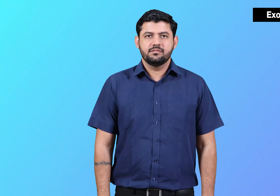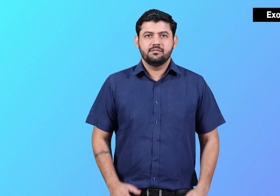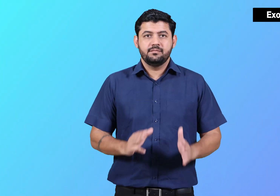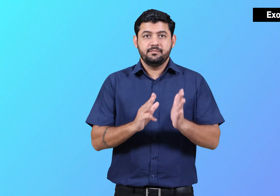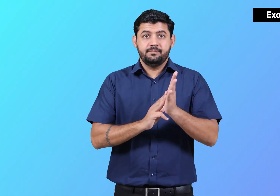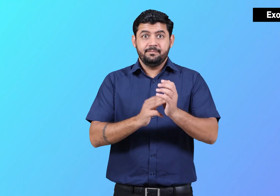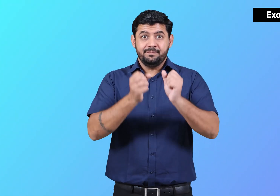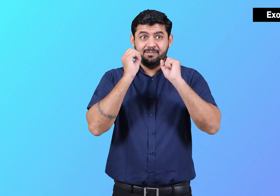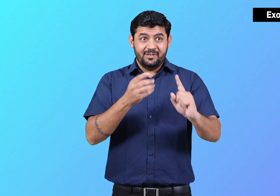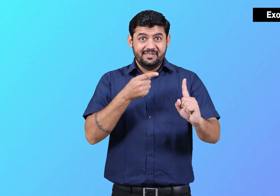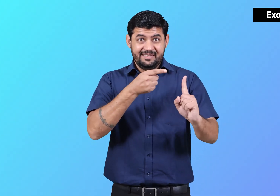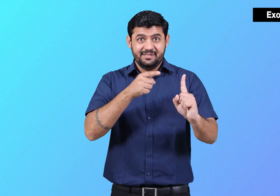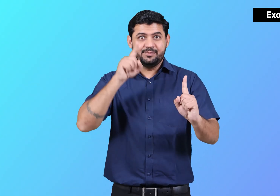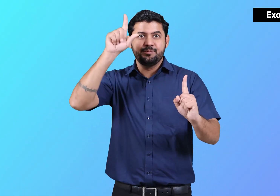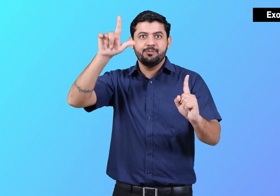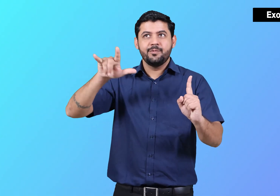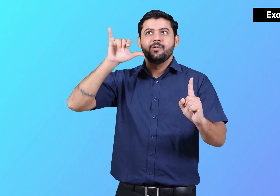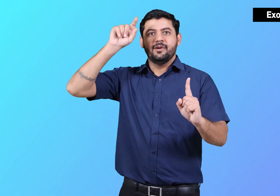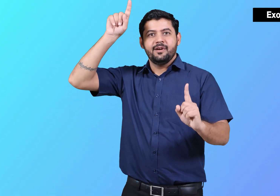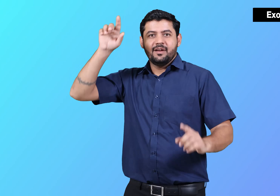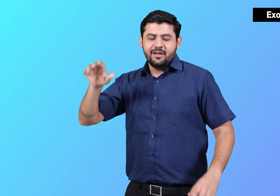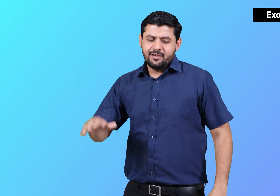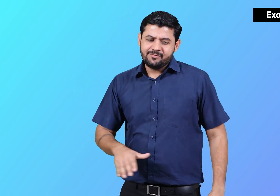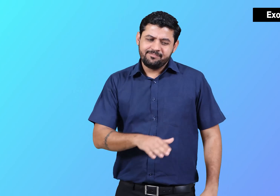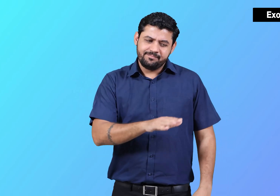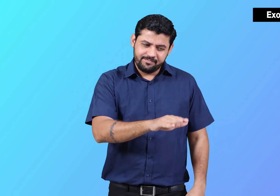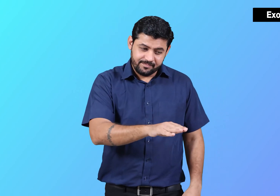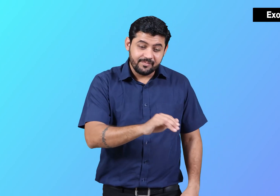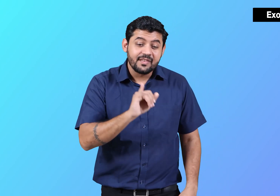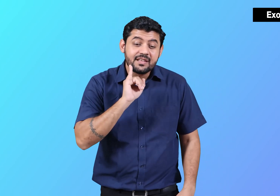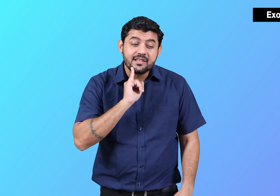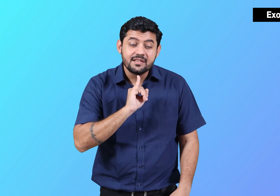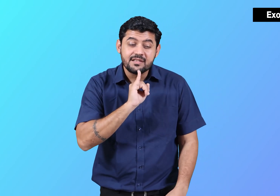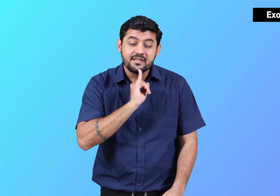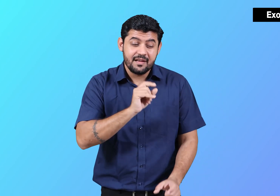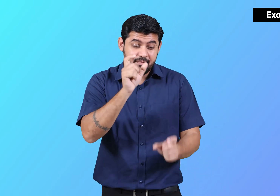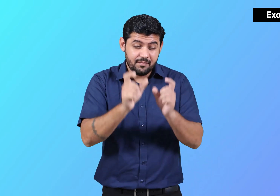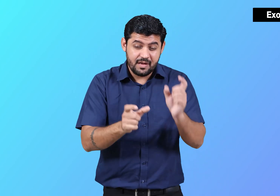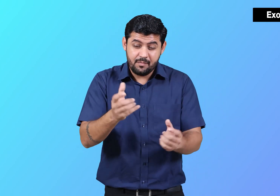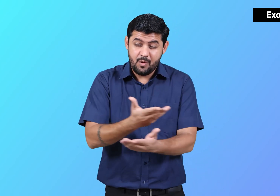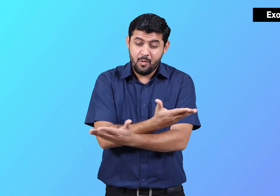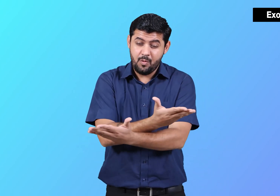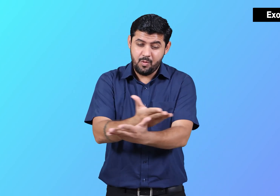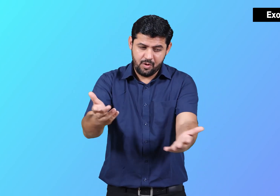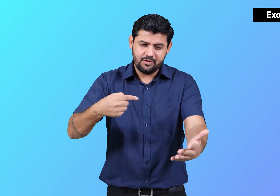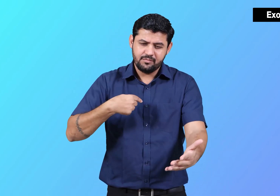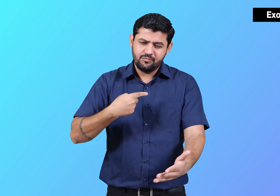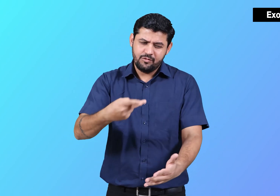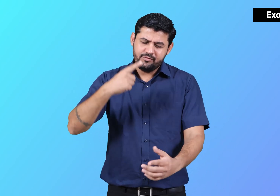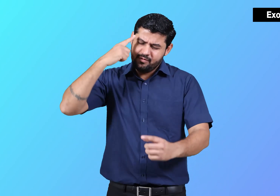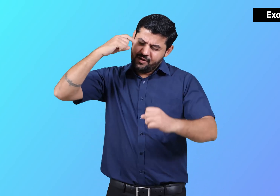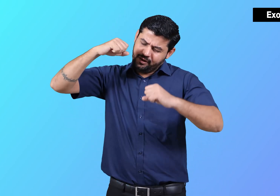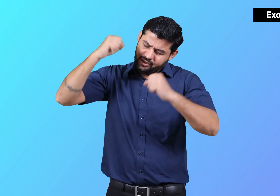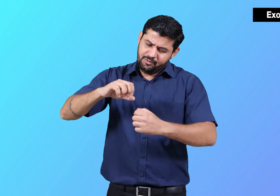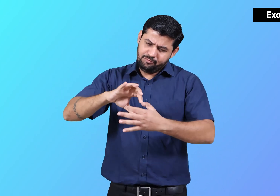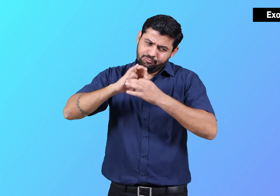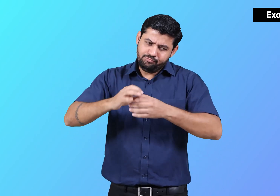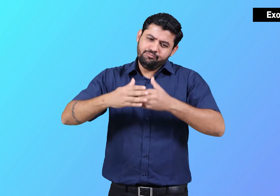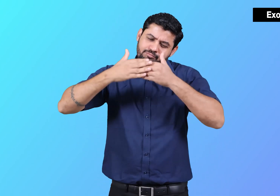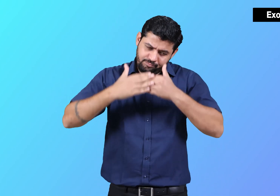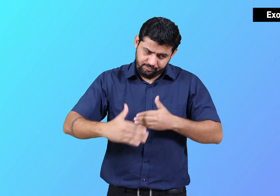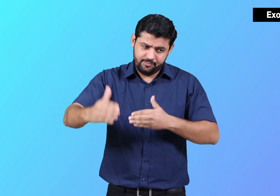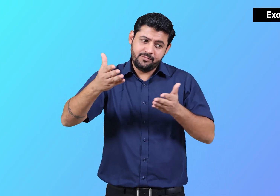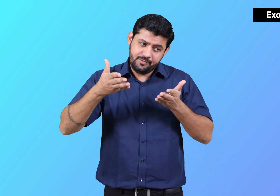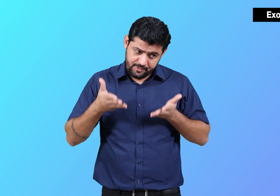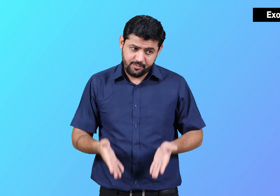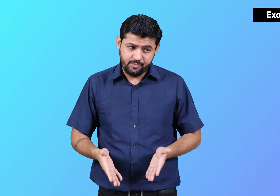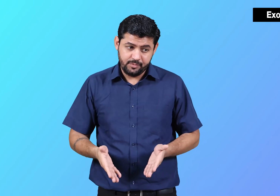Then the Lord said, “I am making this agreement with all your people.